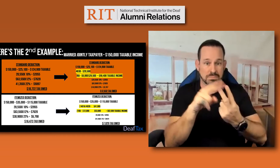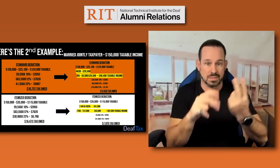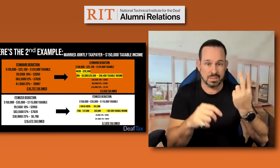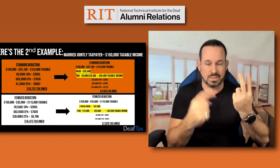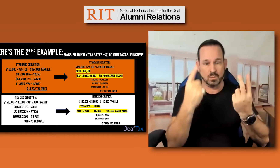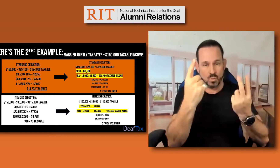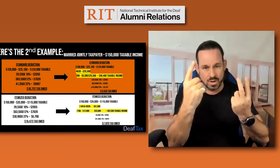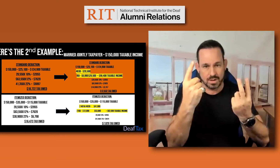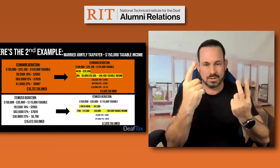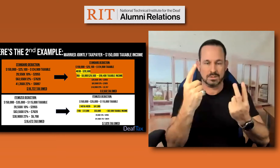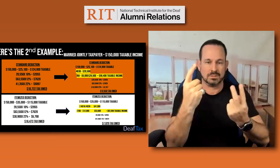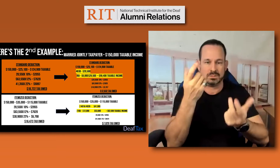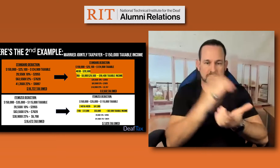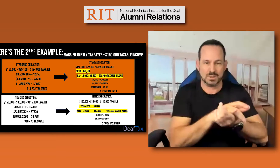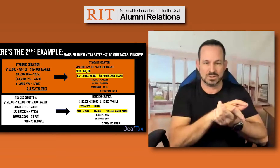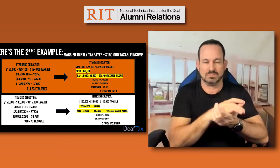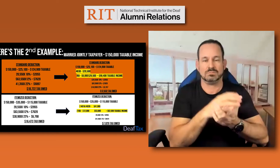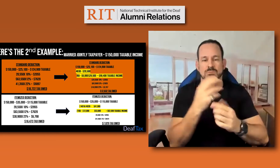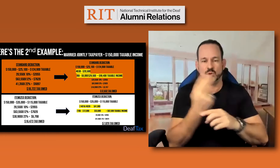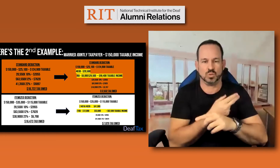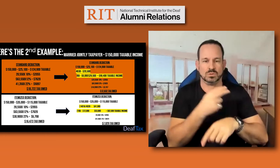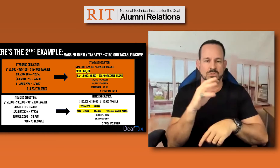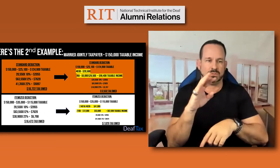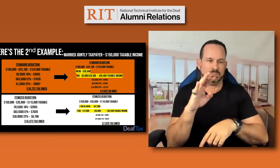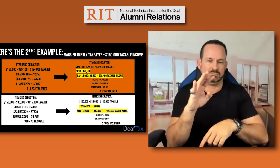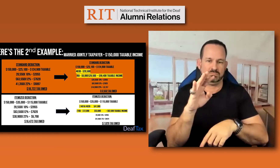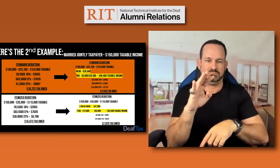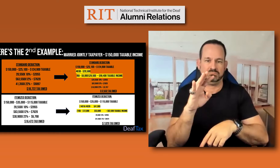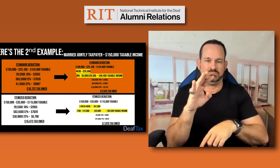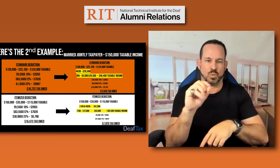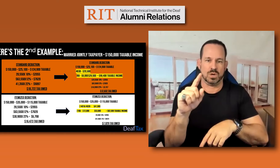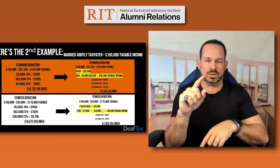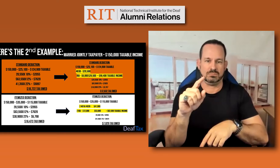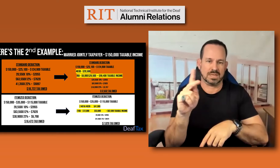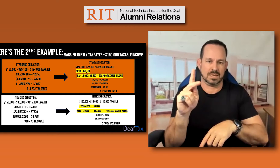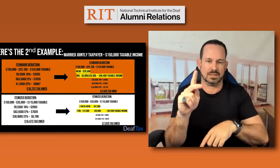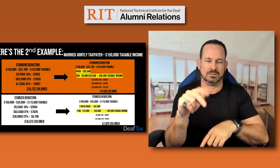This is a couple. It's one filing.